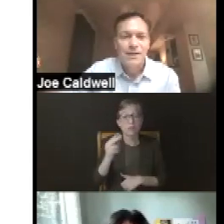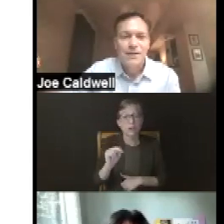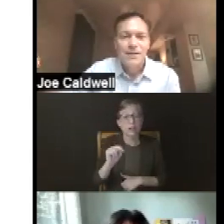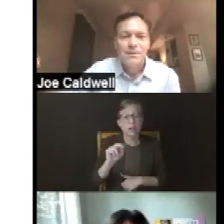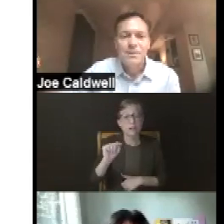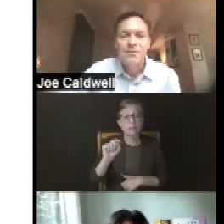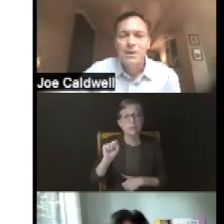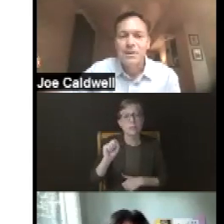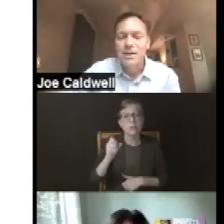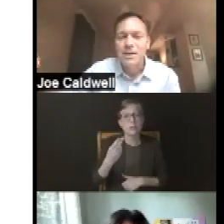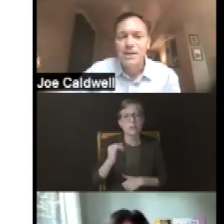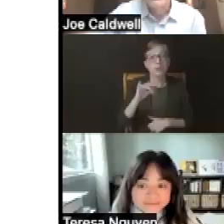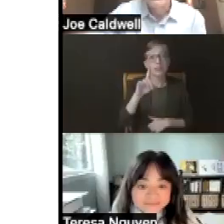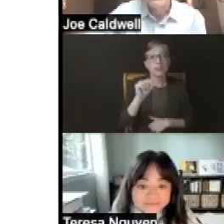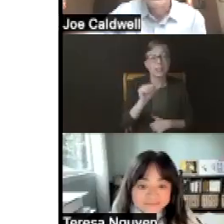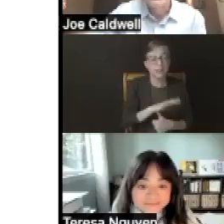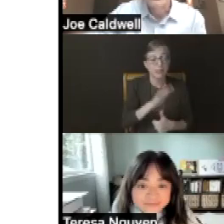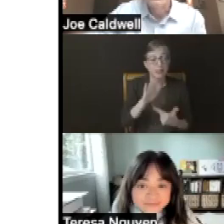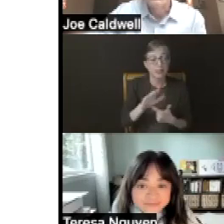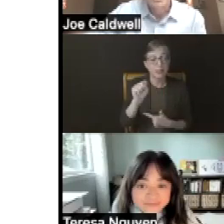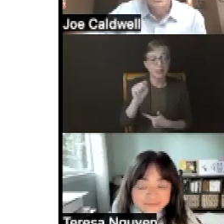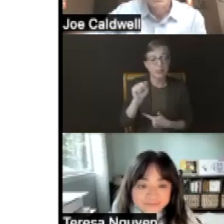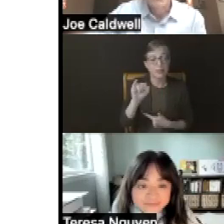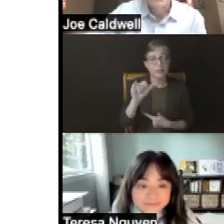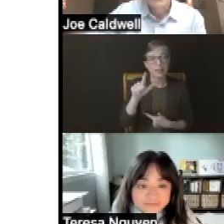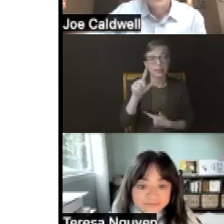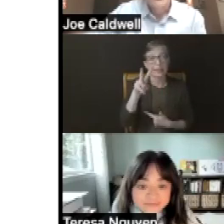Sylvia Yee who's with DREDF.